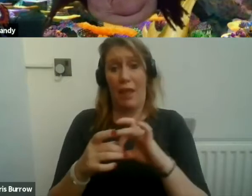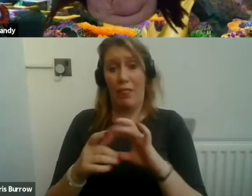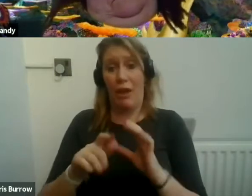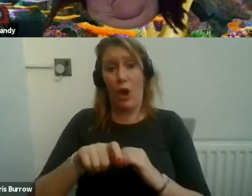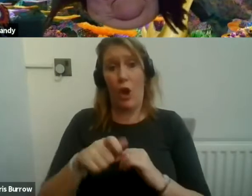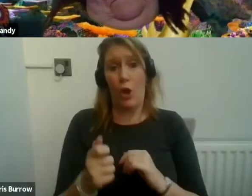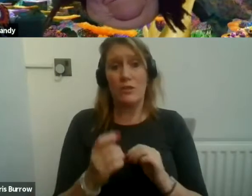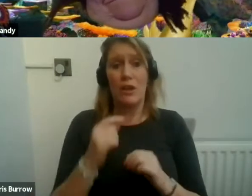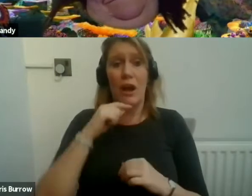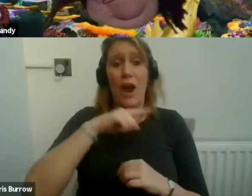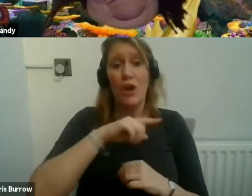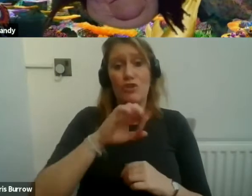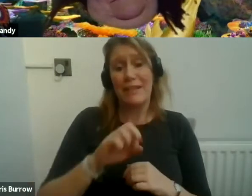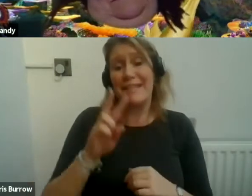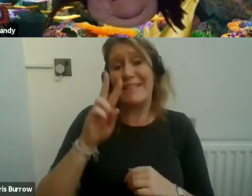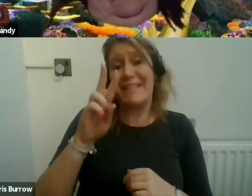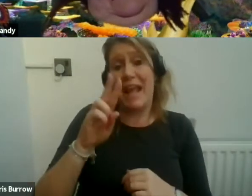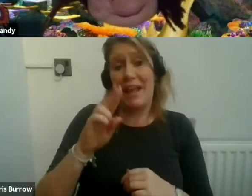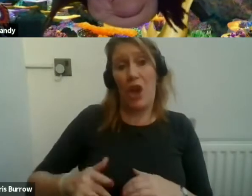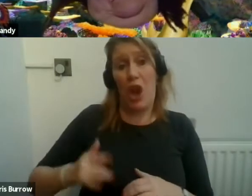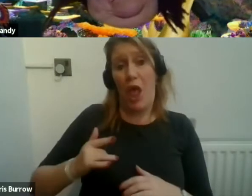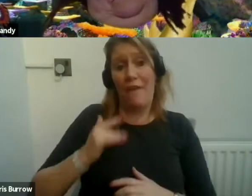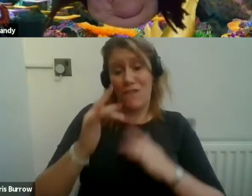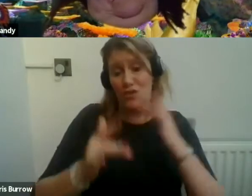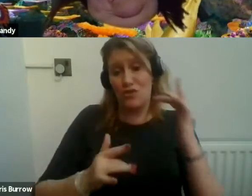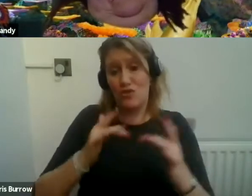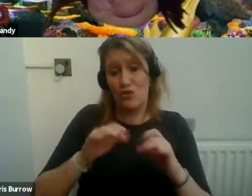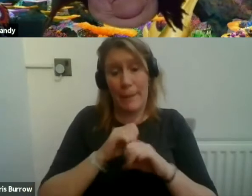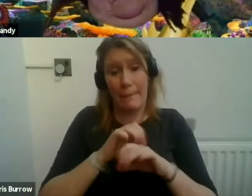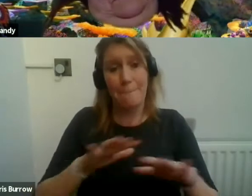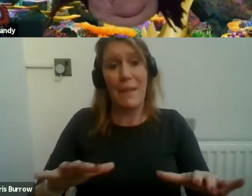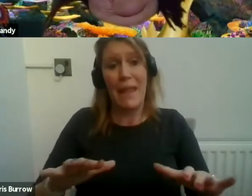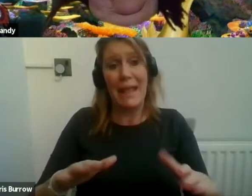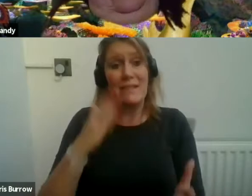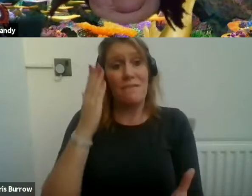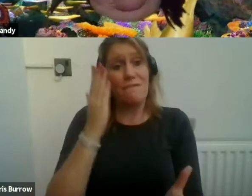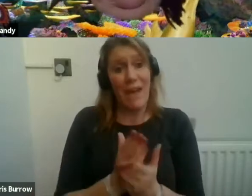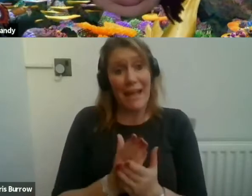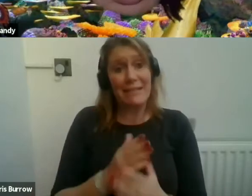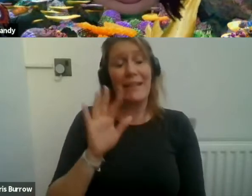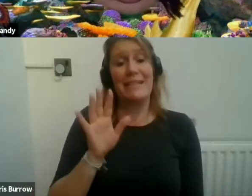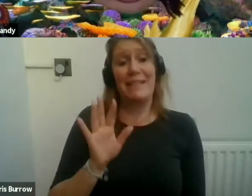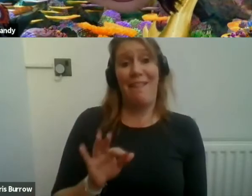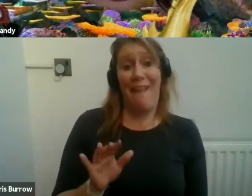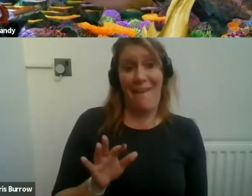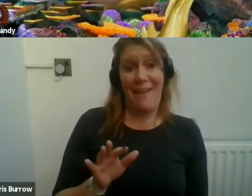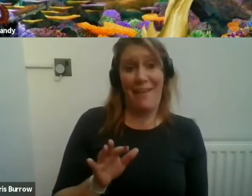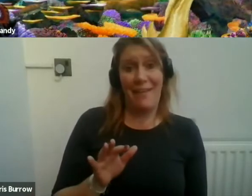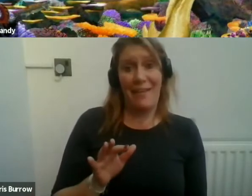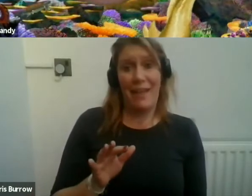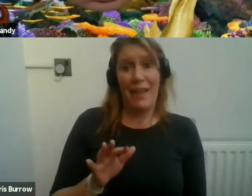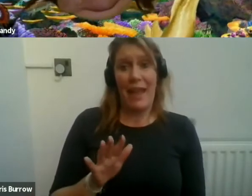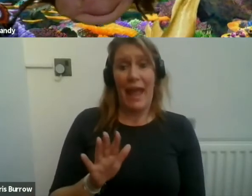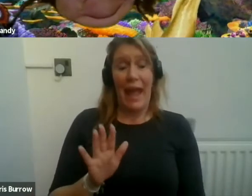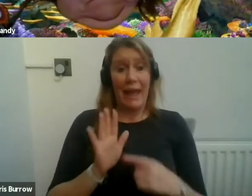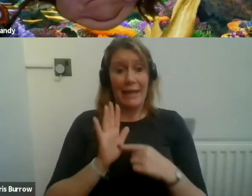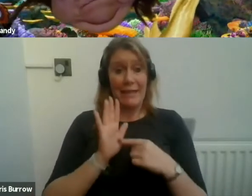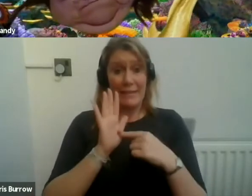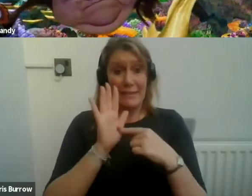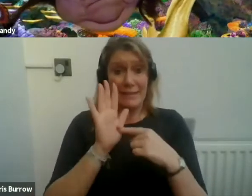episode. The fact is, it's there and it demonstrates without any doubts whatsoever